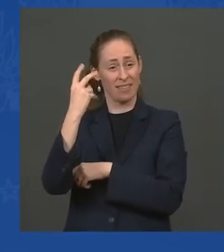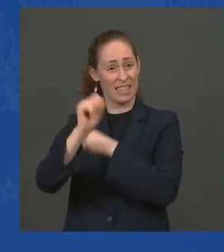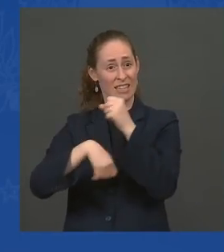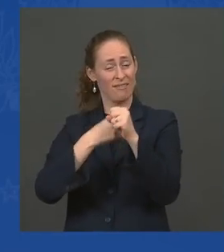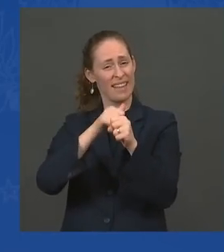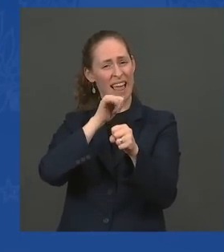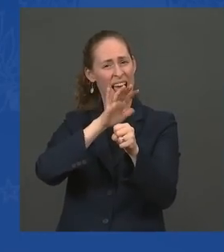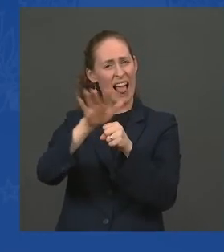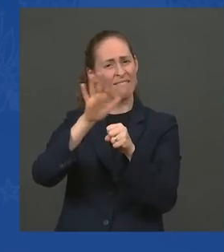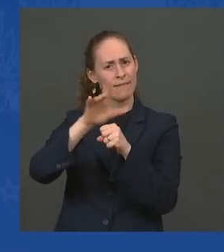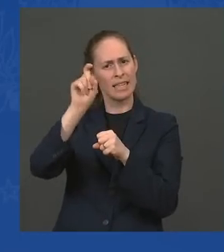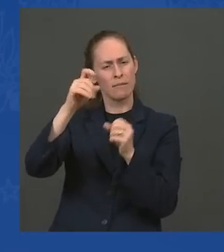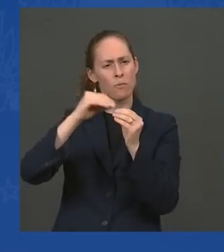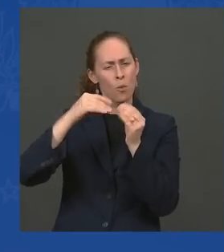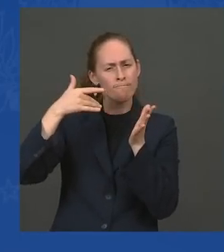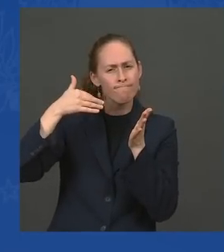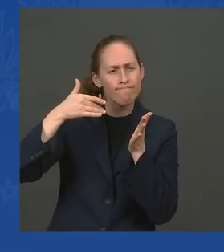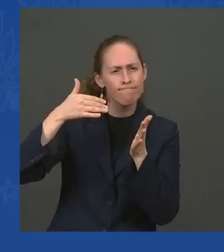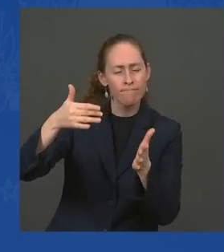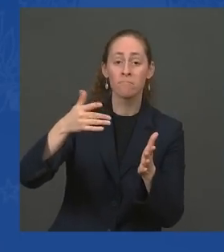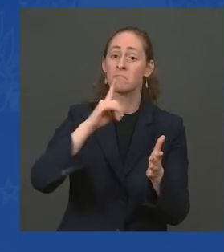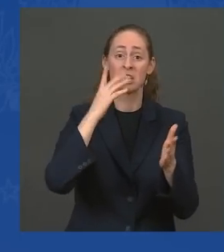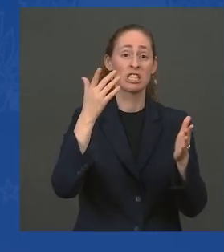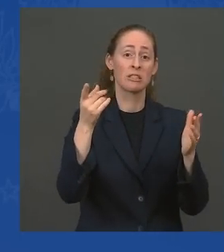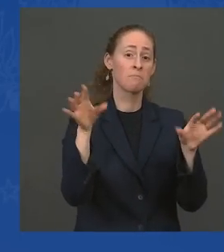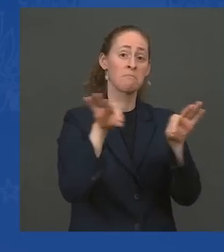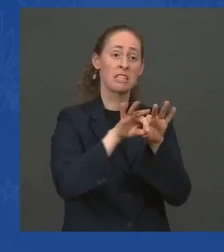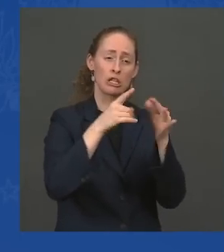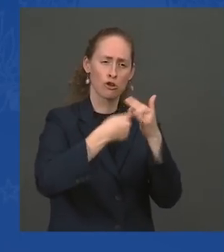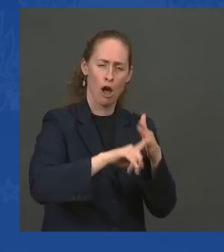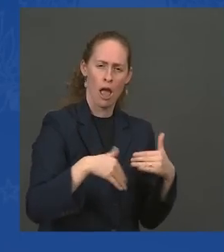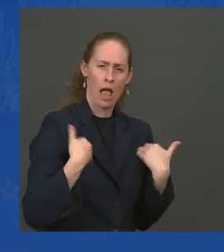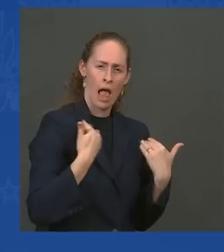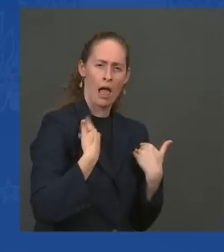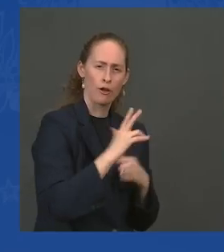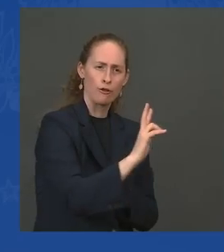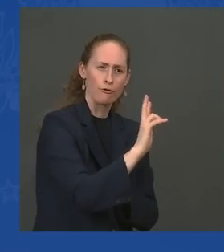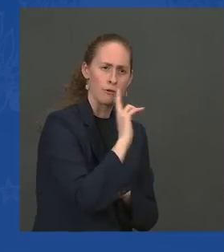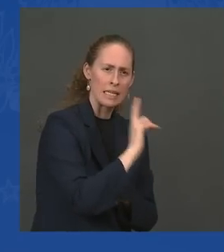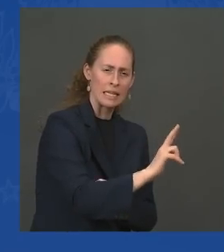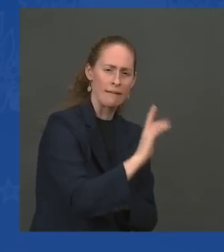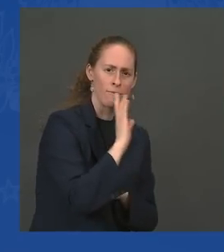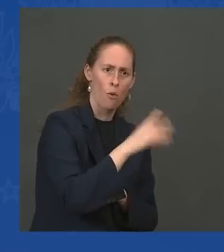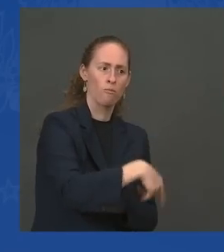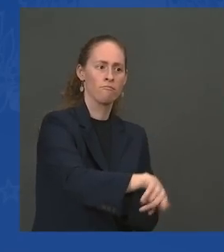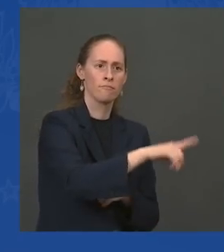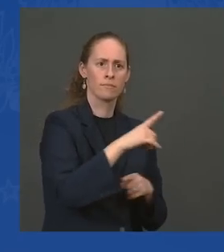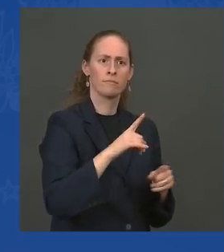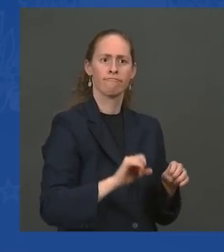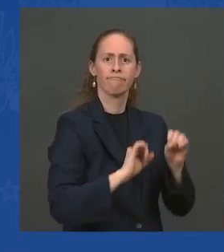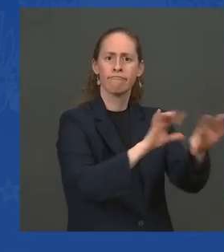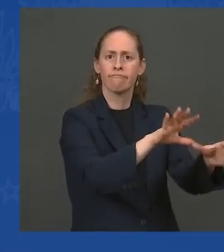that every three- and four-year-old in America has access to quality preschool. School, school, school.